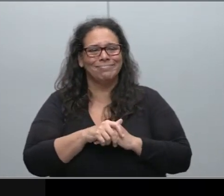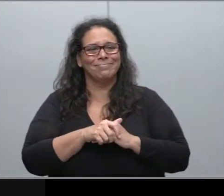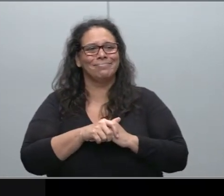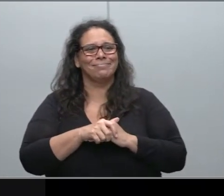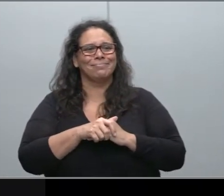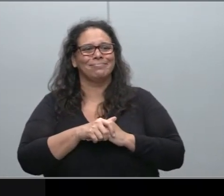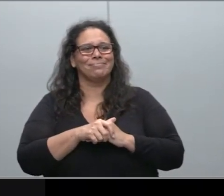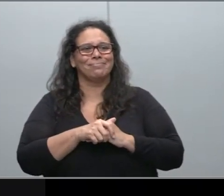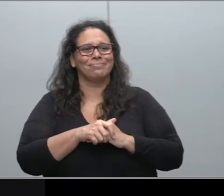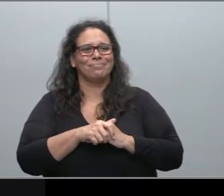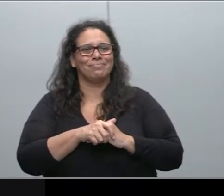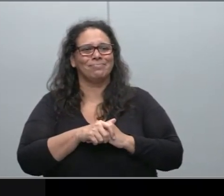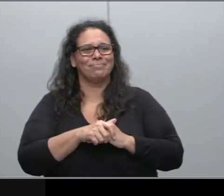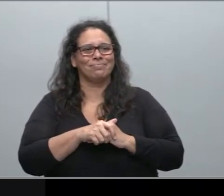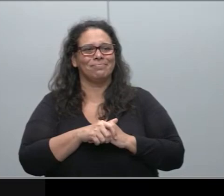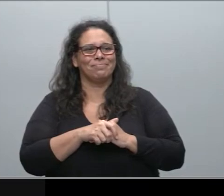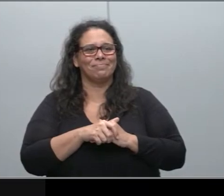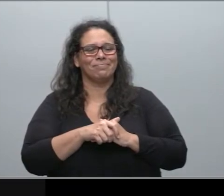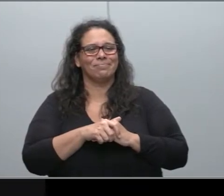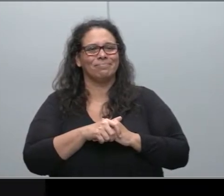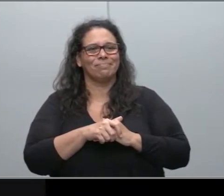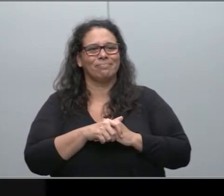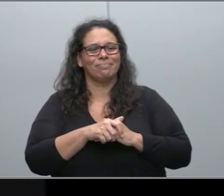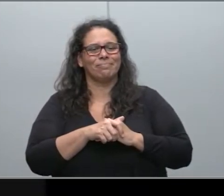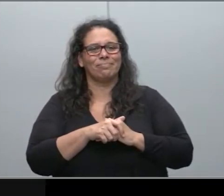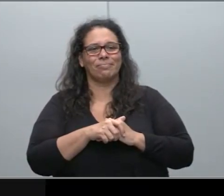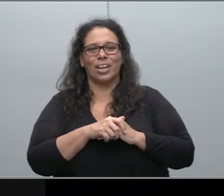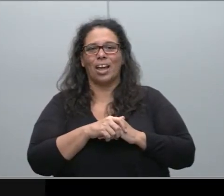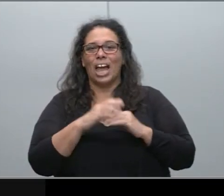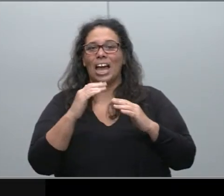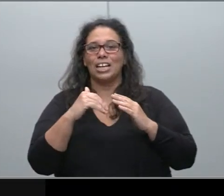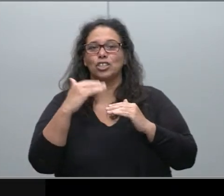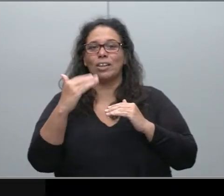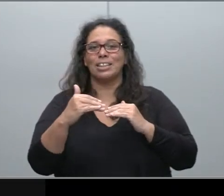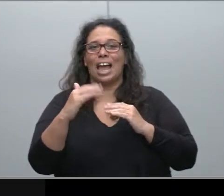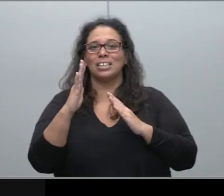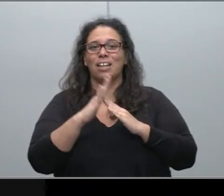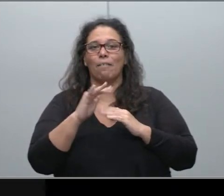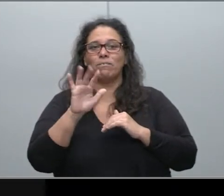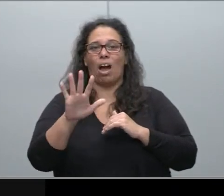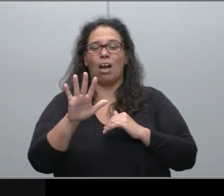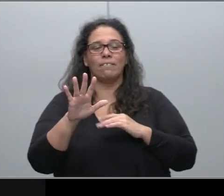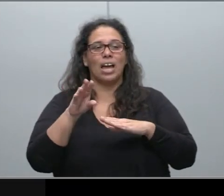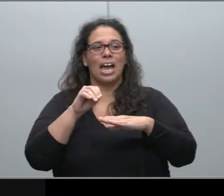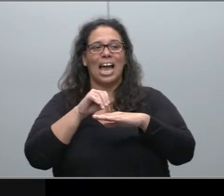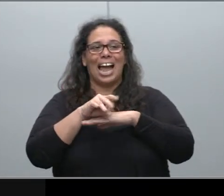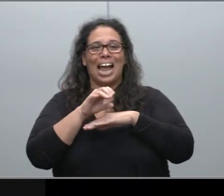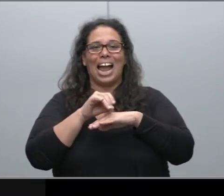you can still go back there and check it out and be able to just select the various parts